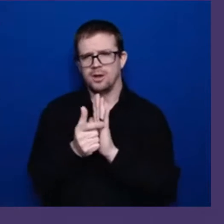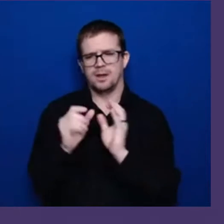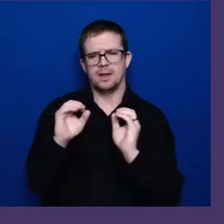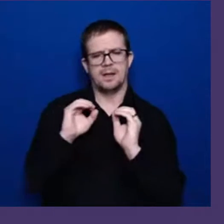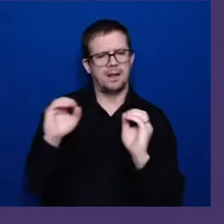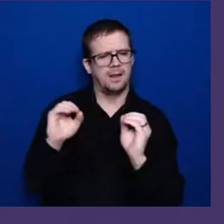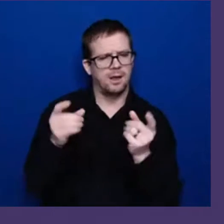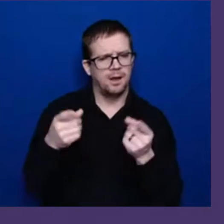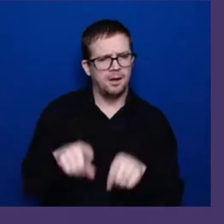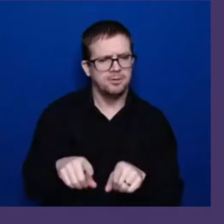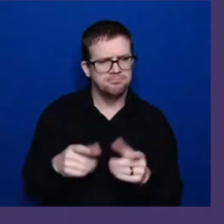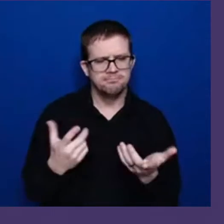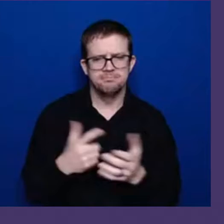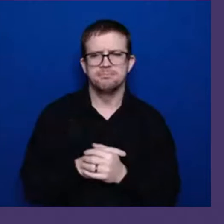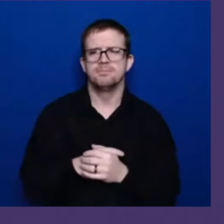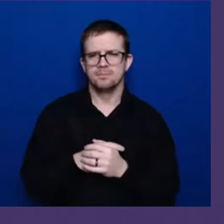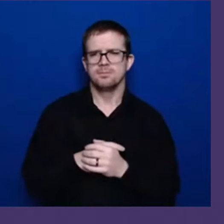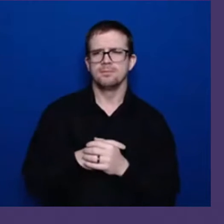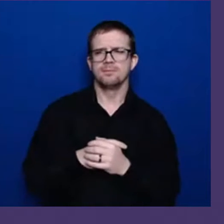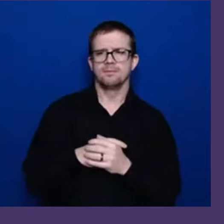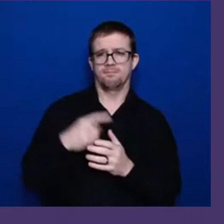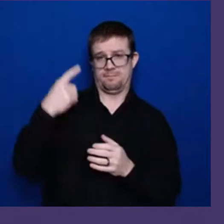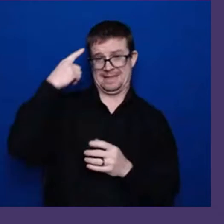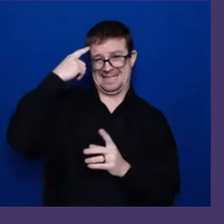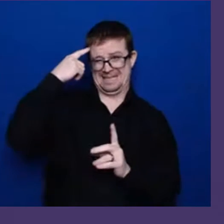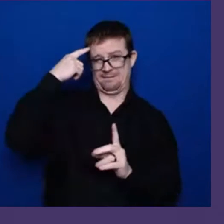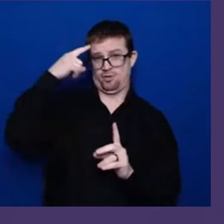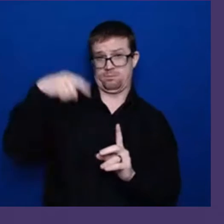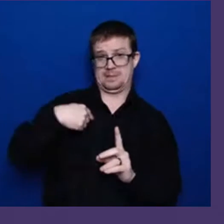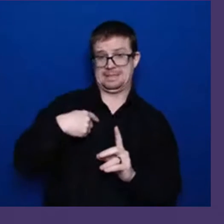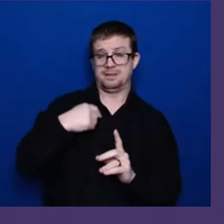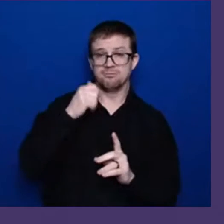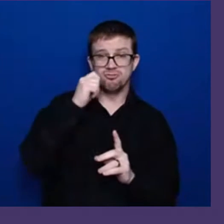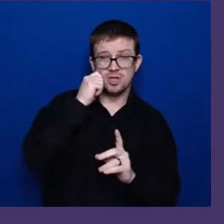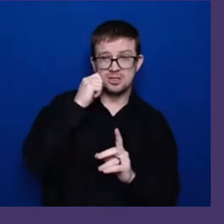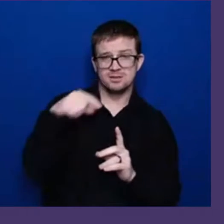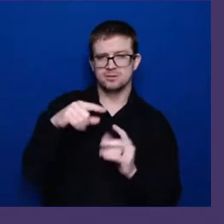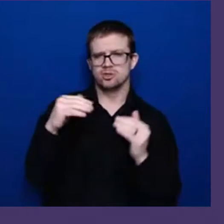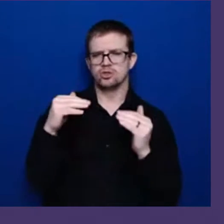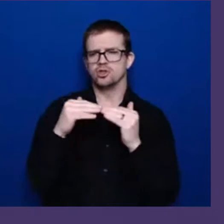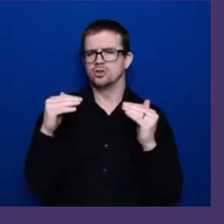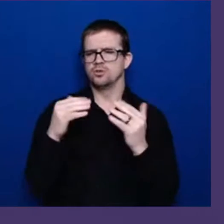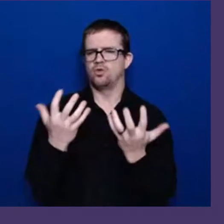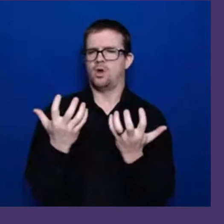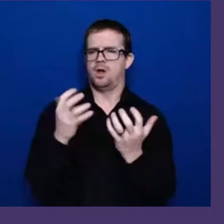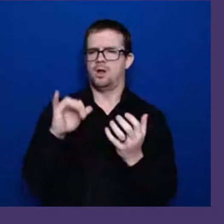racial justice is just about bringing us all closer together so that we know each other and we change each other's hearts.